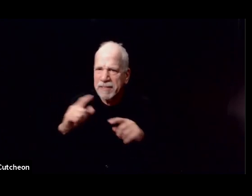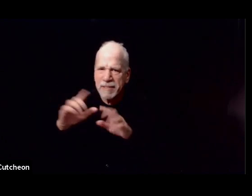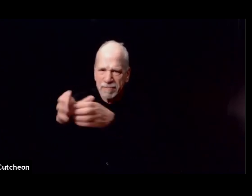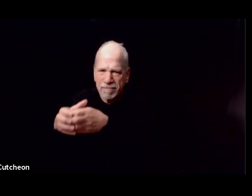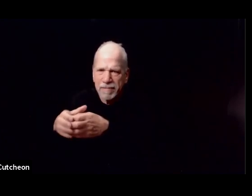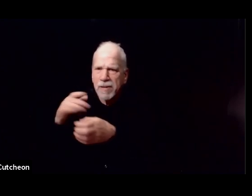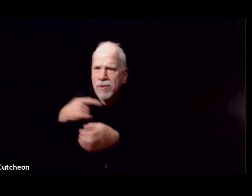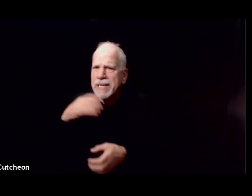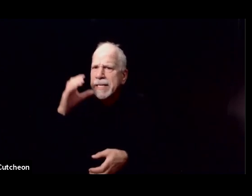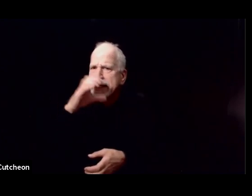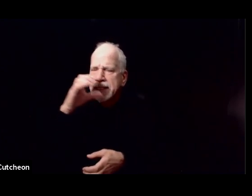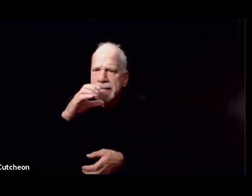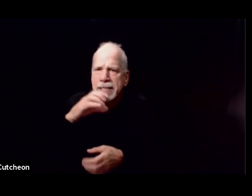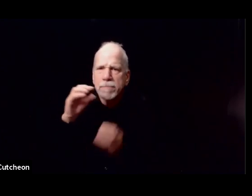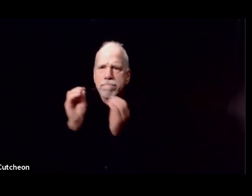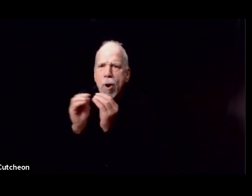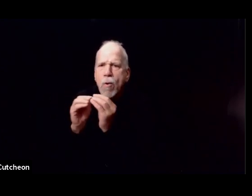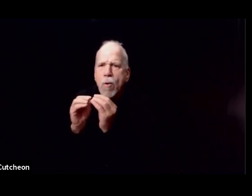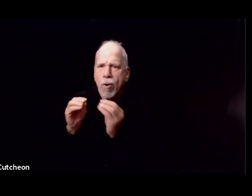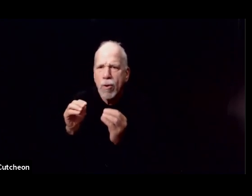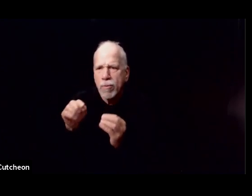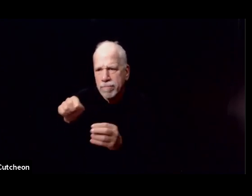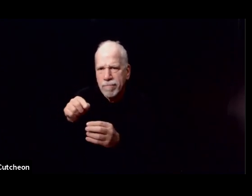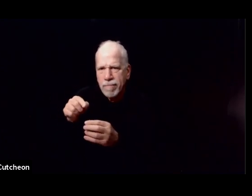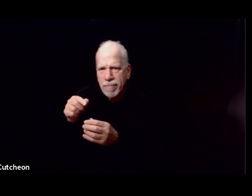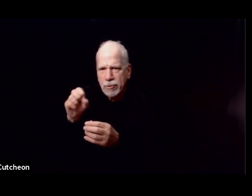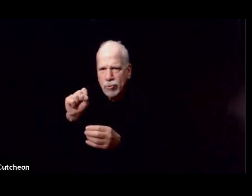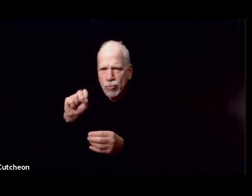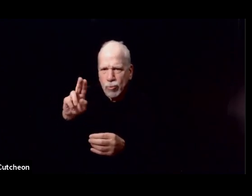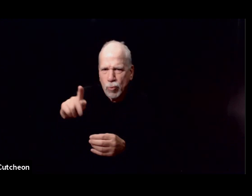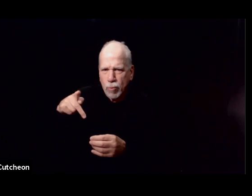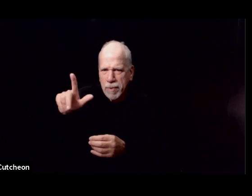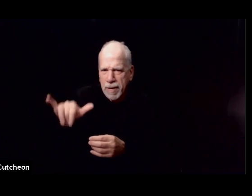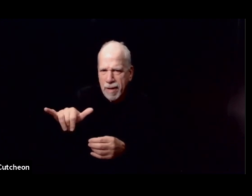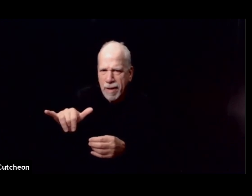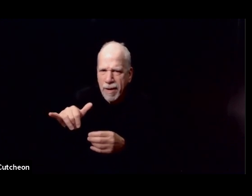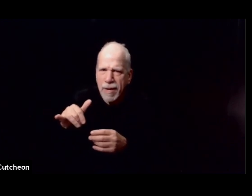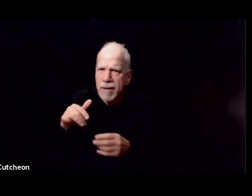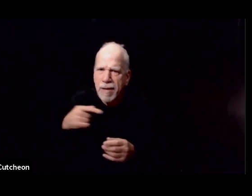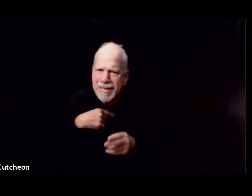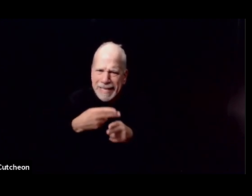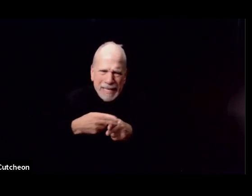scheduled to be demolished the state has instead temporarily least that and is basically using that as a jumping-off point for understanding all the logistical and other needs of these